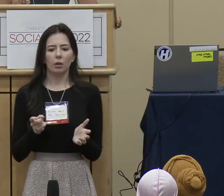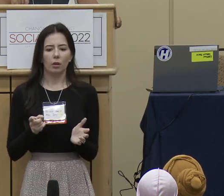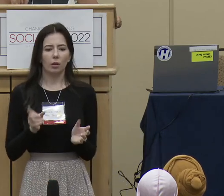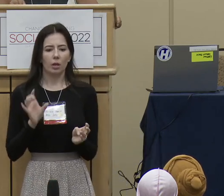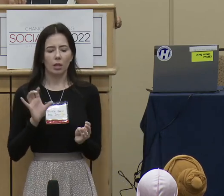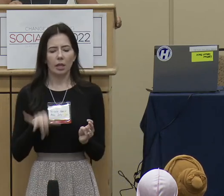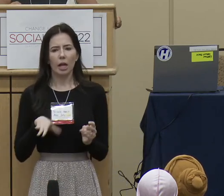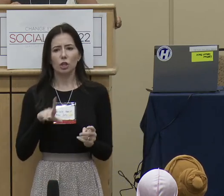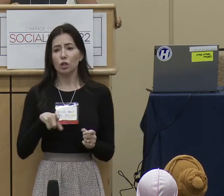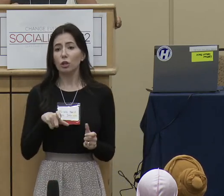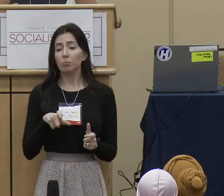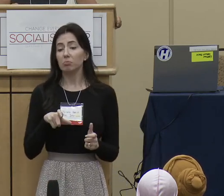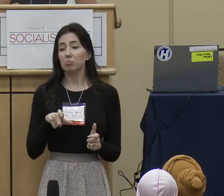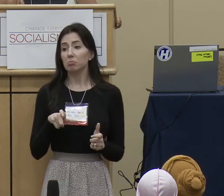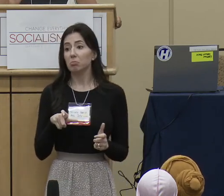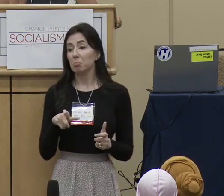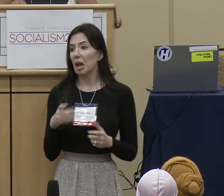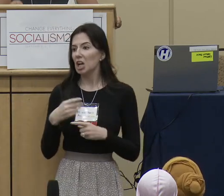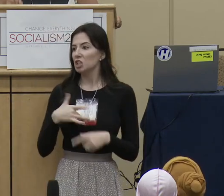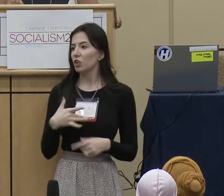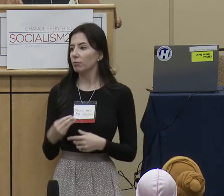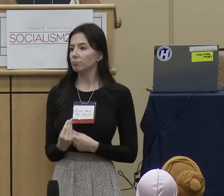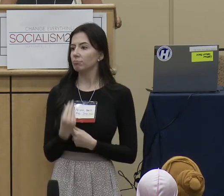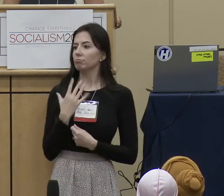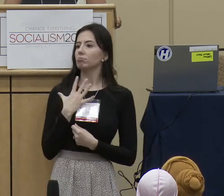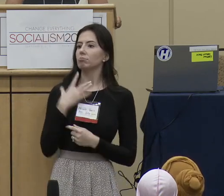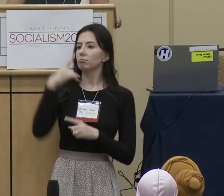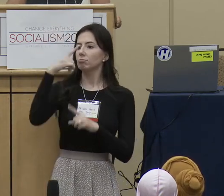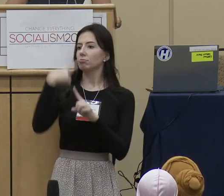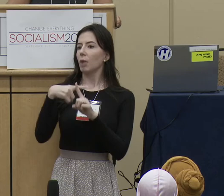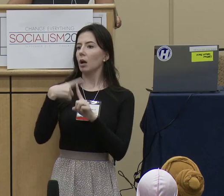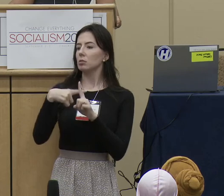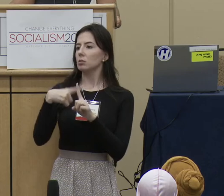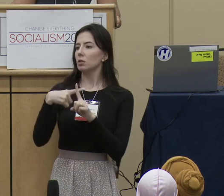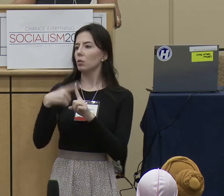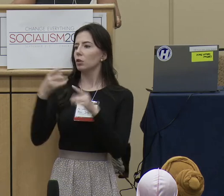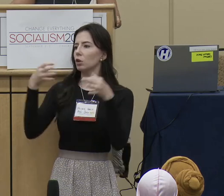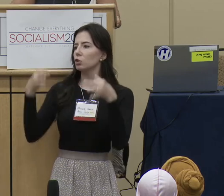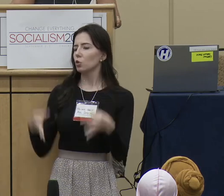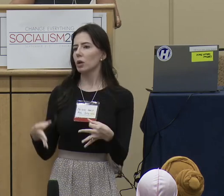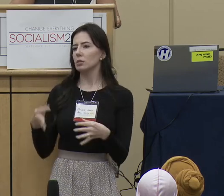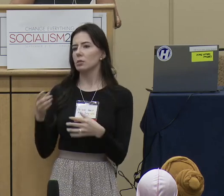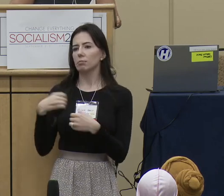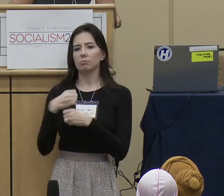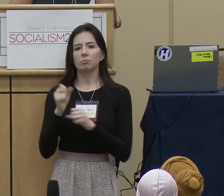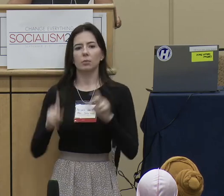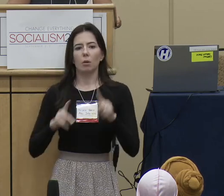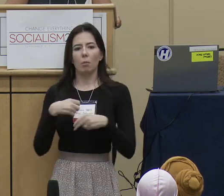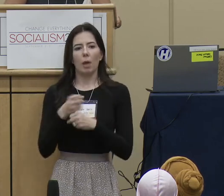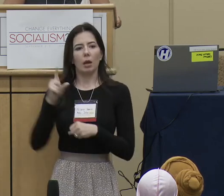So, that was a moment that should give us optimism. The